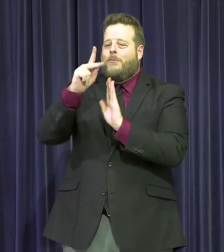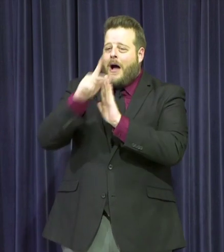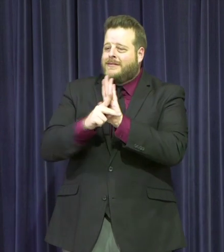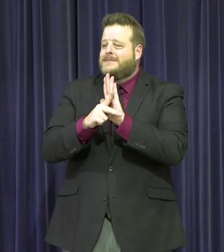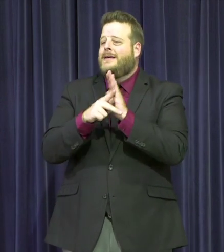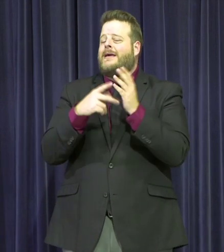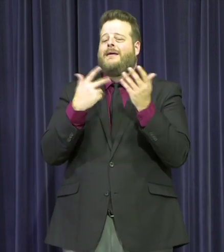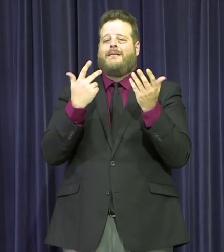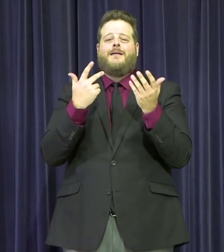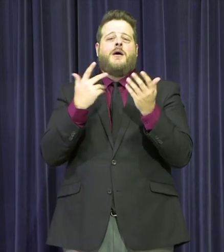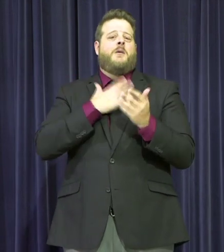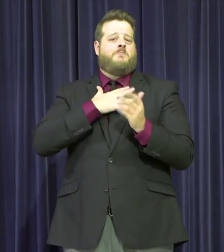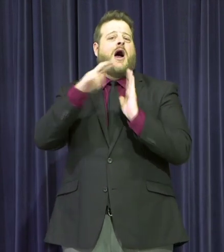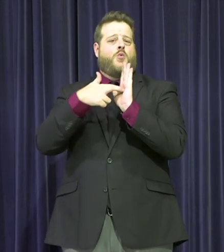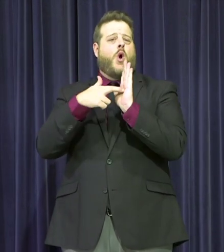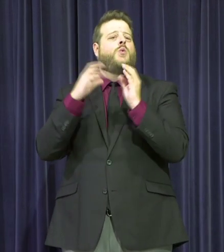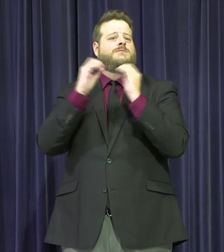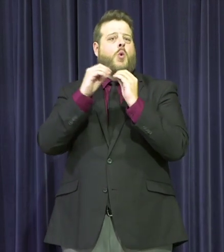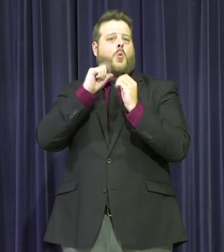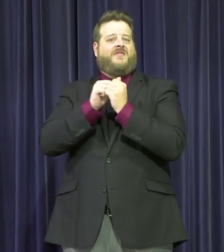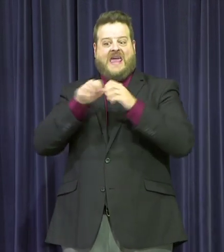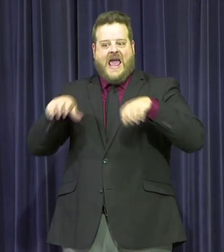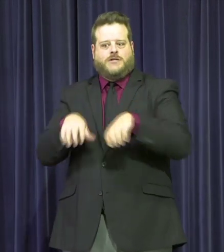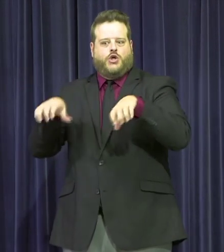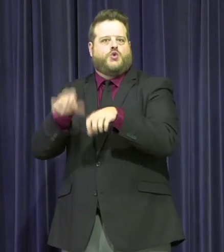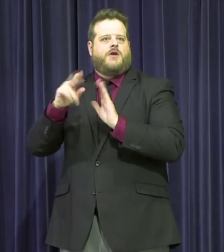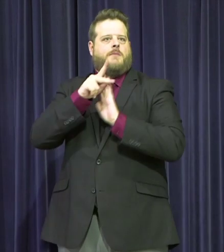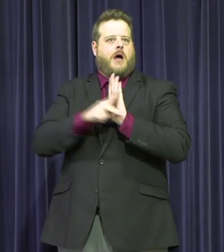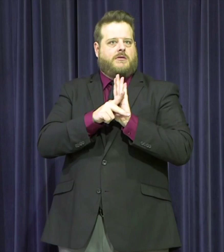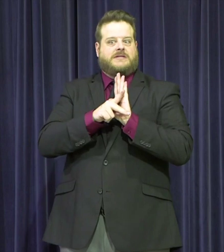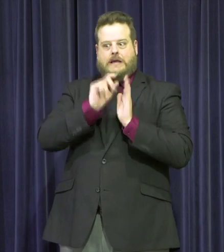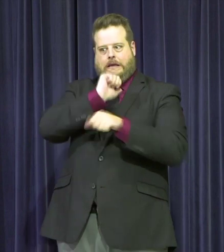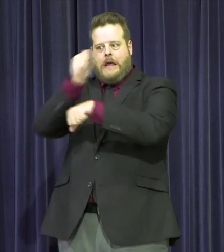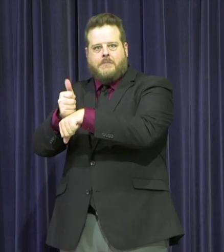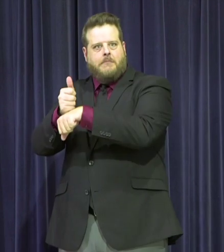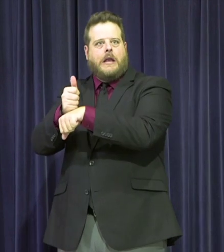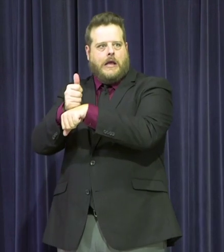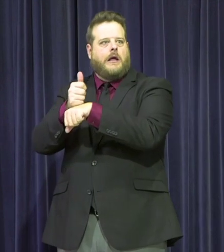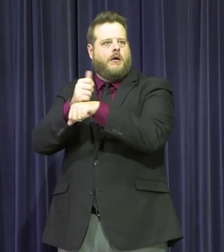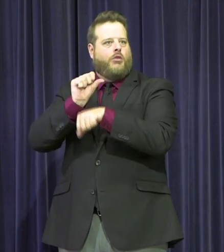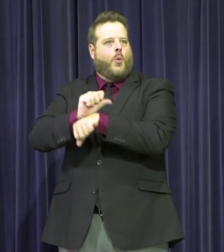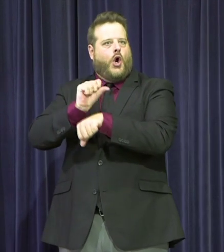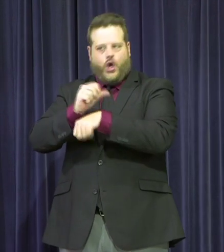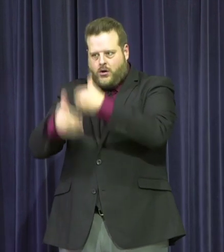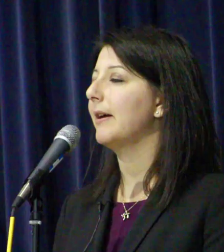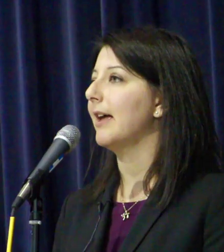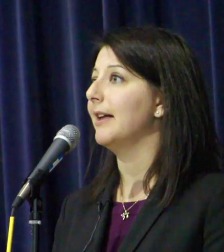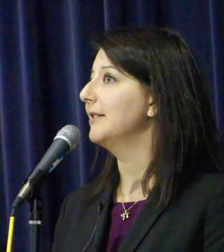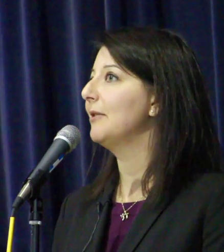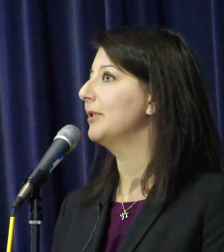role had to do with the execution of the policy work and implementing the work